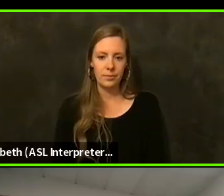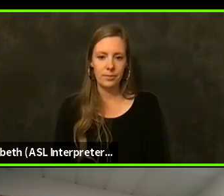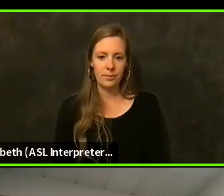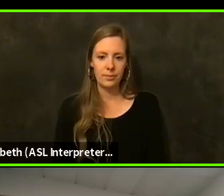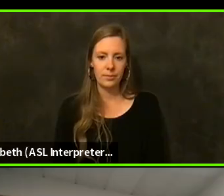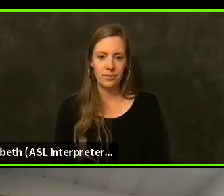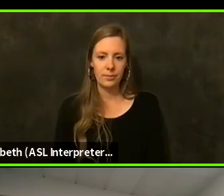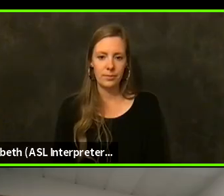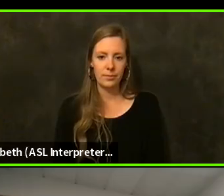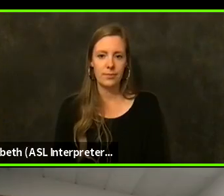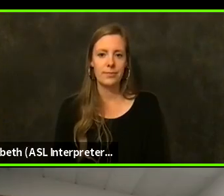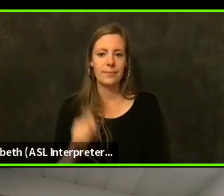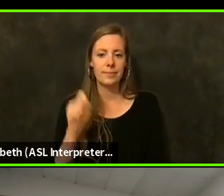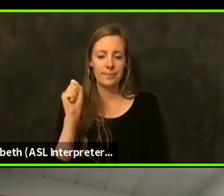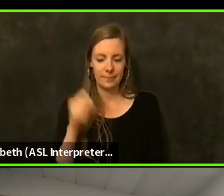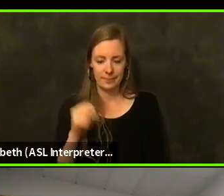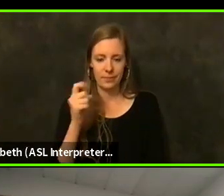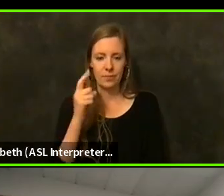Yes, four grades,